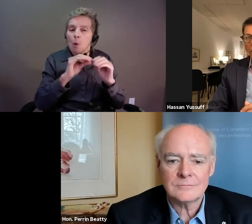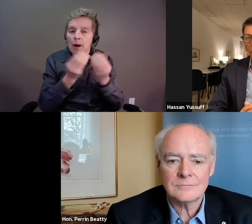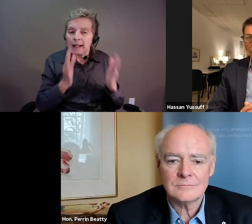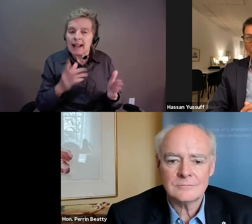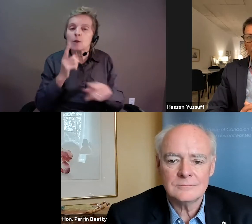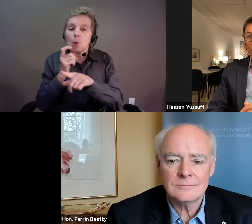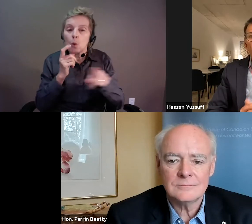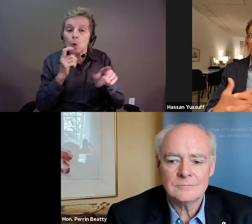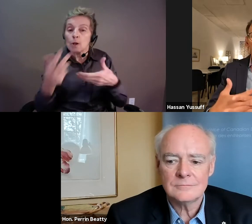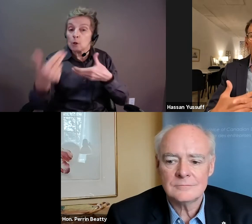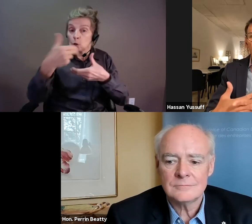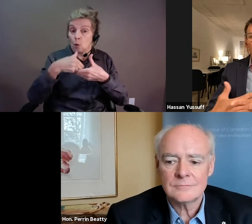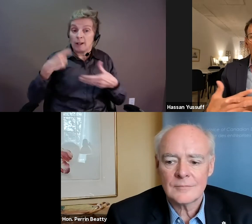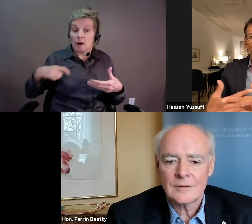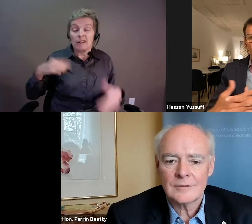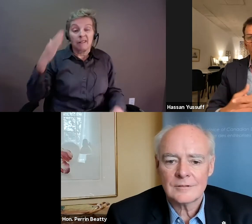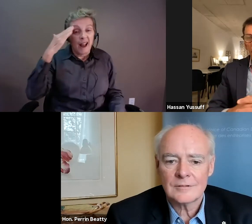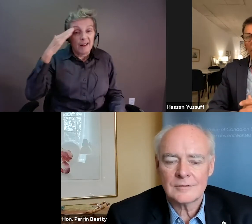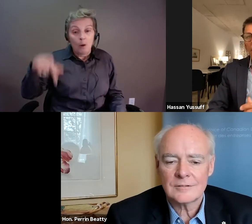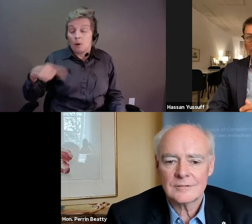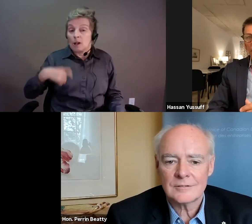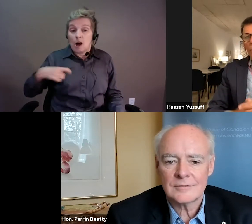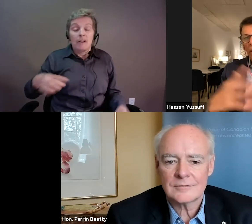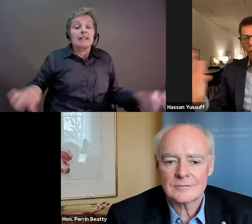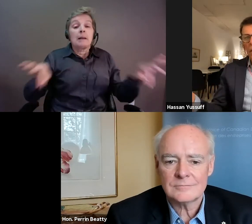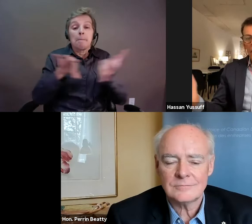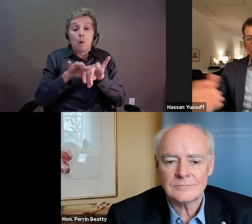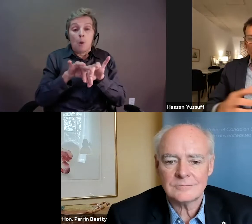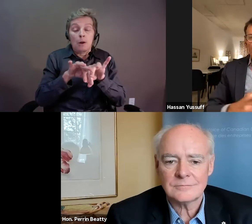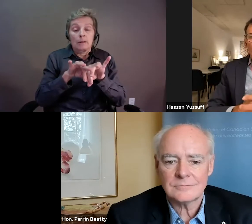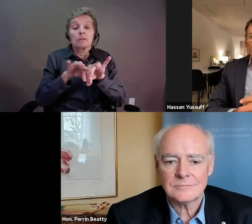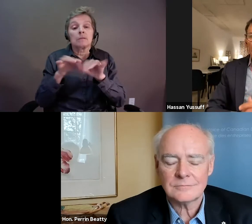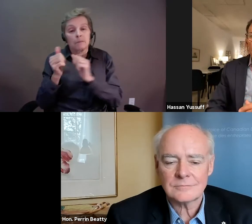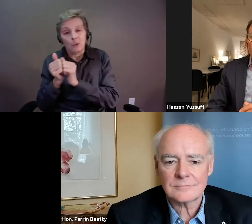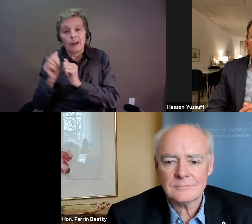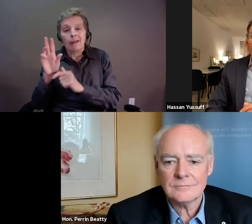I know how important this conference is, of course, in the context of the UN. Acknowledging,